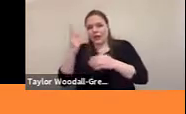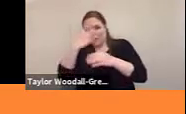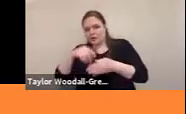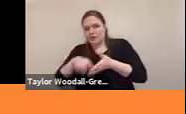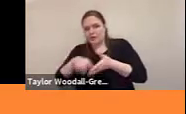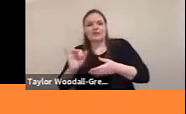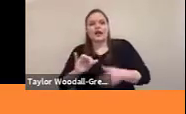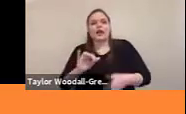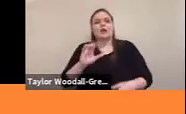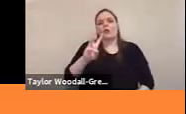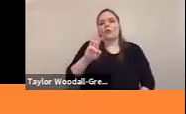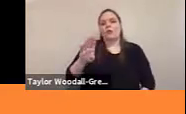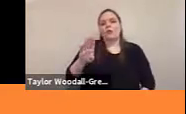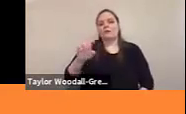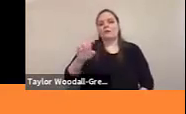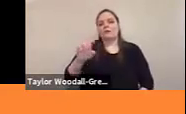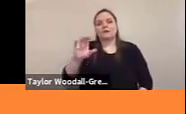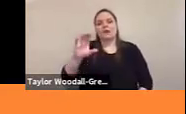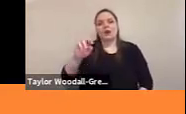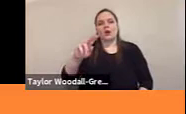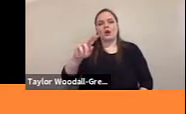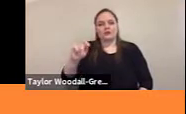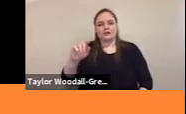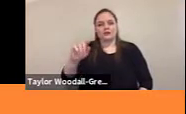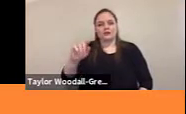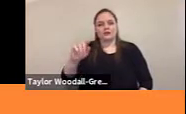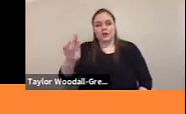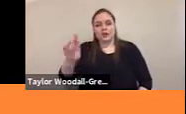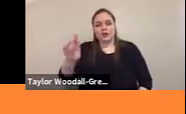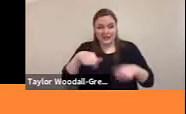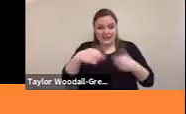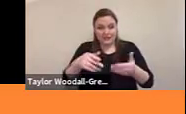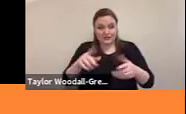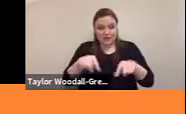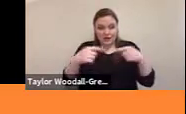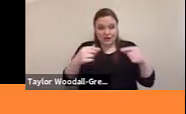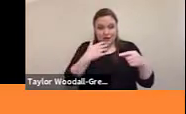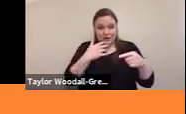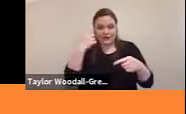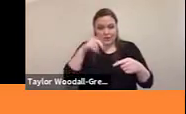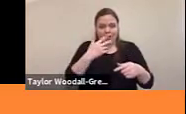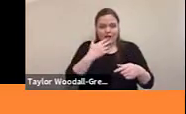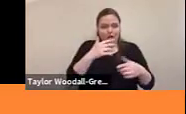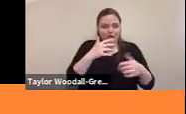And that checker will then give you the contrast ratio of that color combination and it will let you know